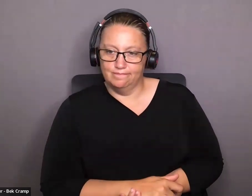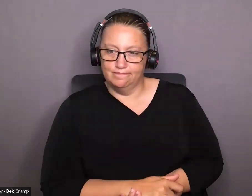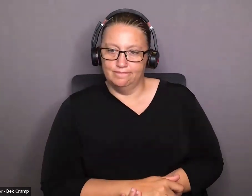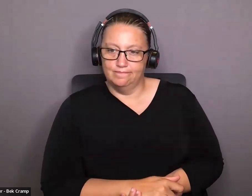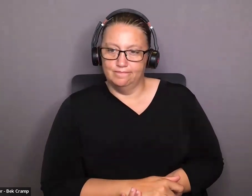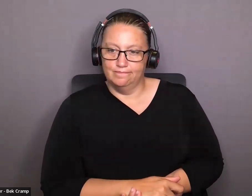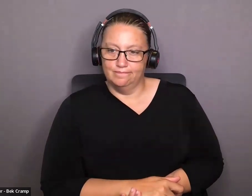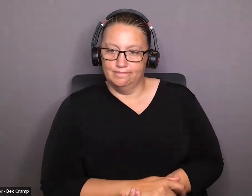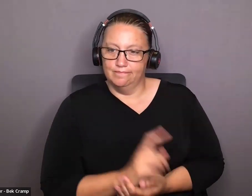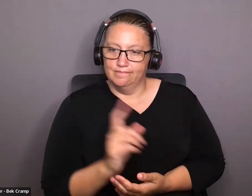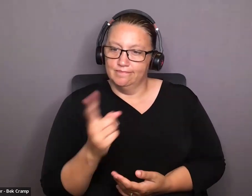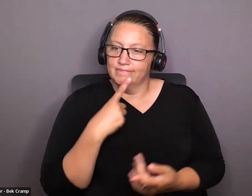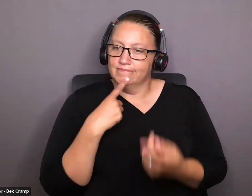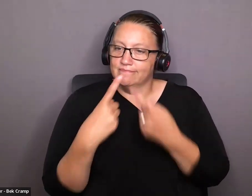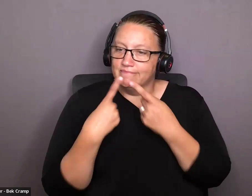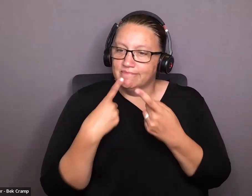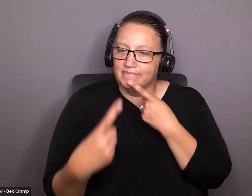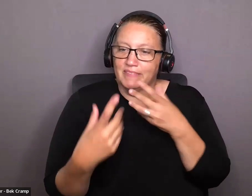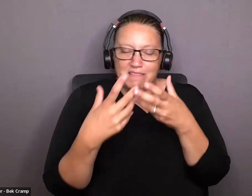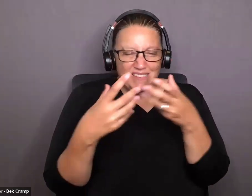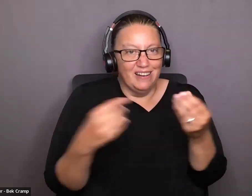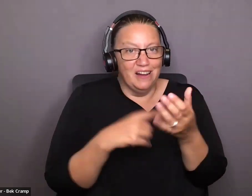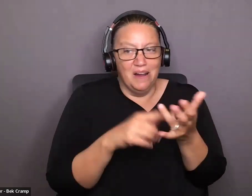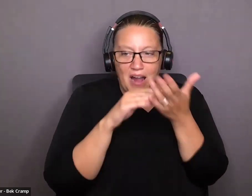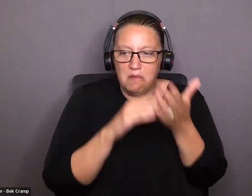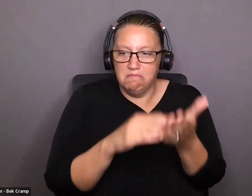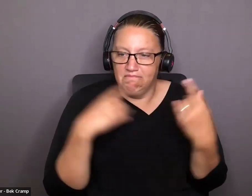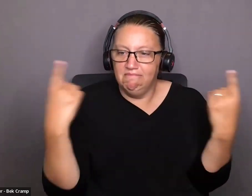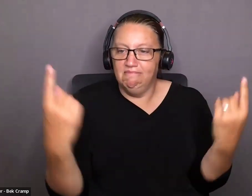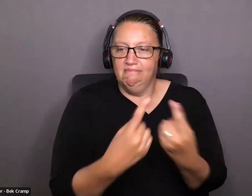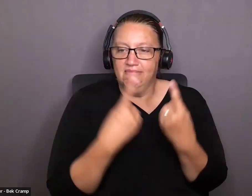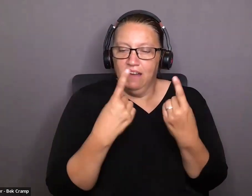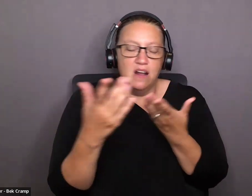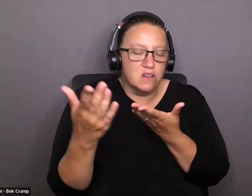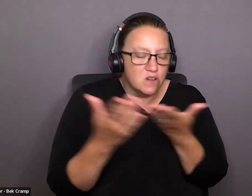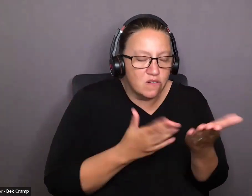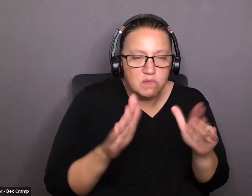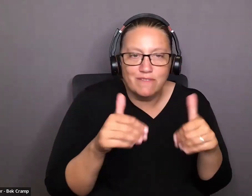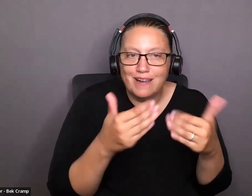missing that would help service providers, carers, or families support people with